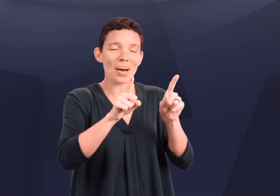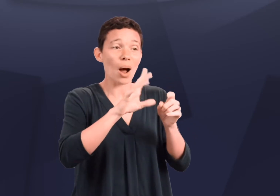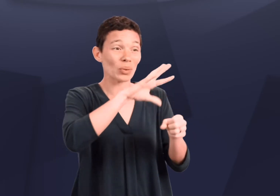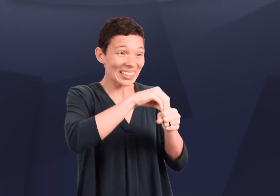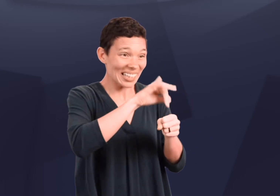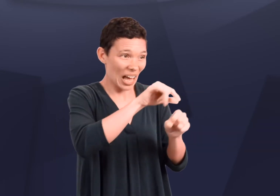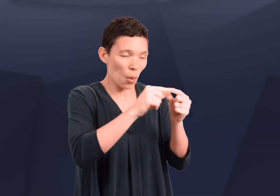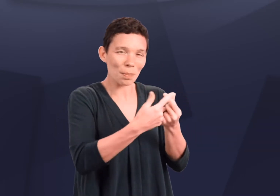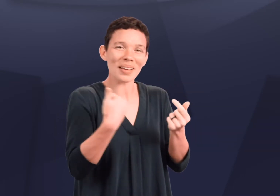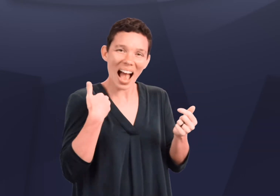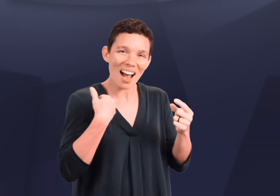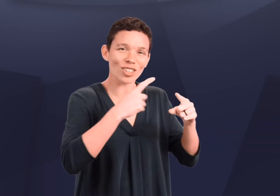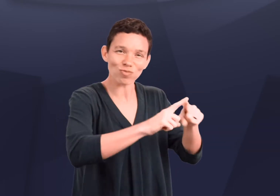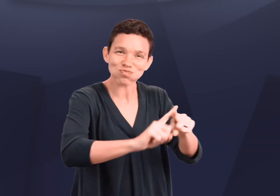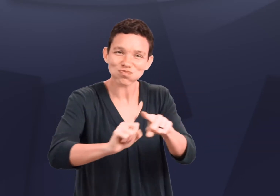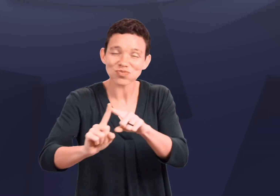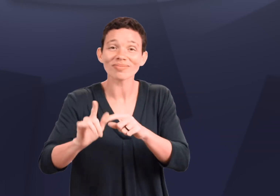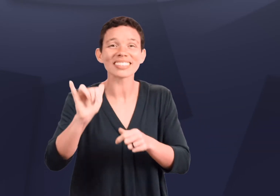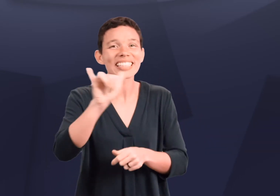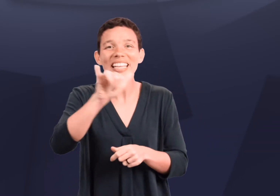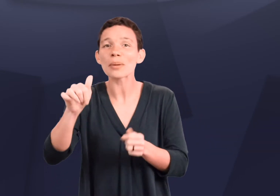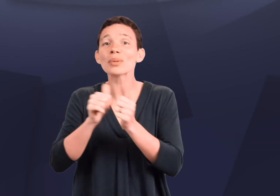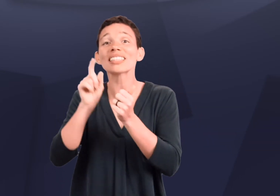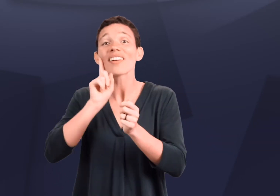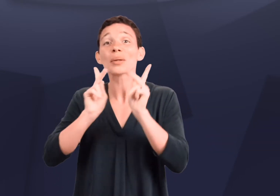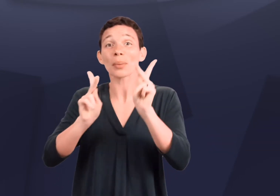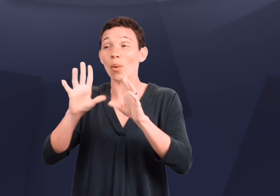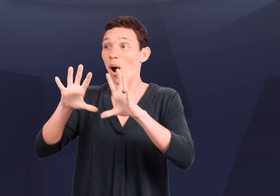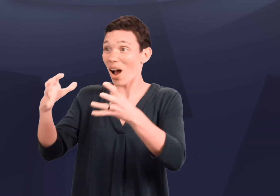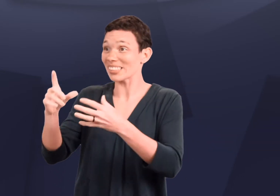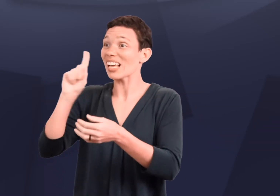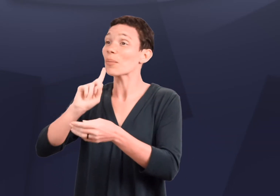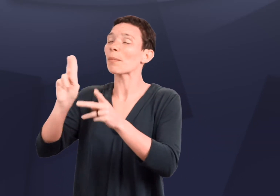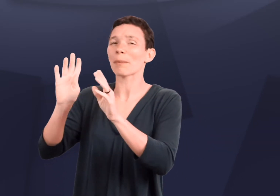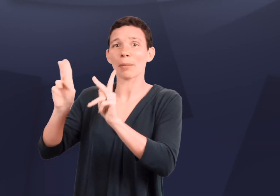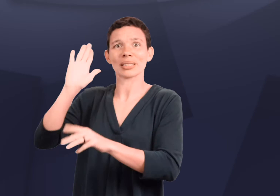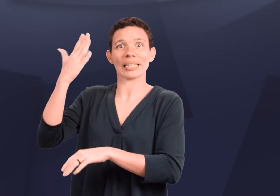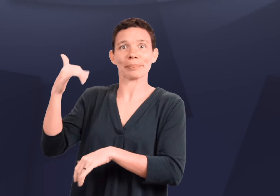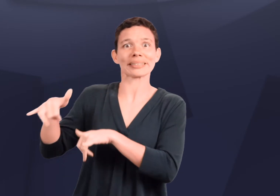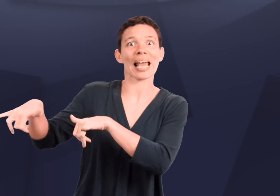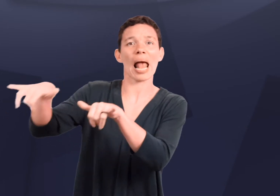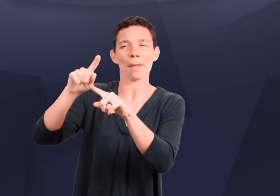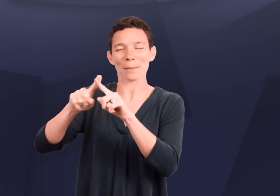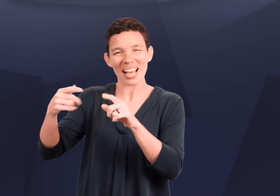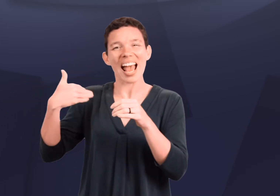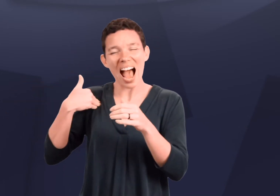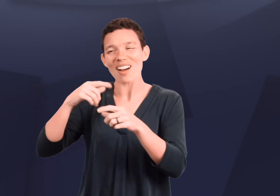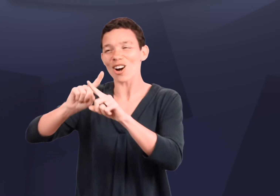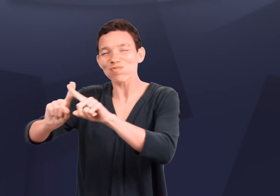Perhaps group members share the same core values or certain beliefs, but it doesn't mean they are the same in every way.